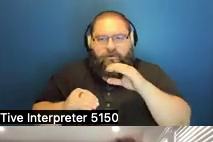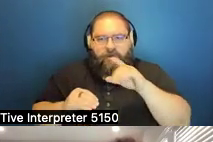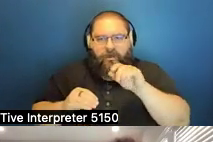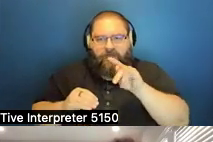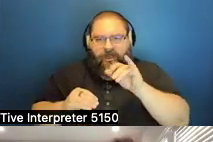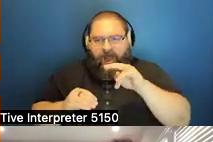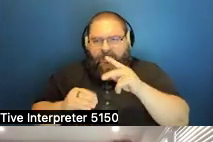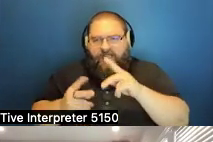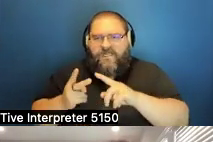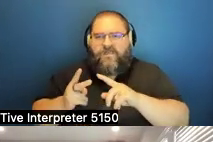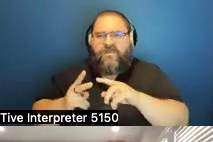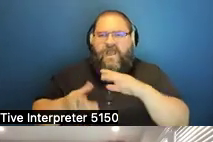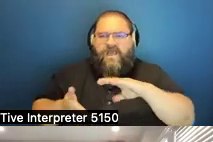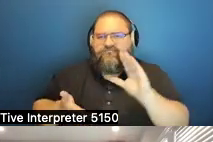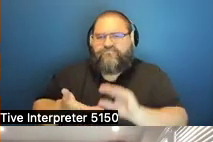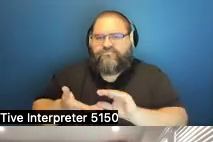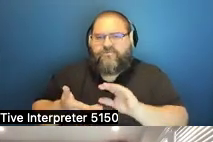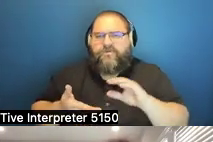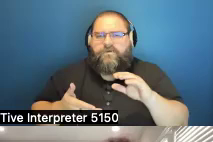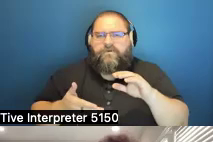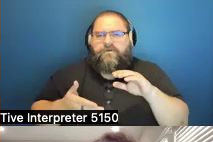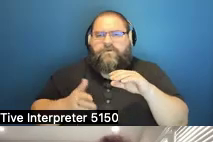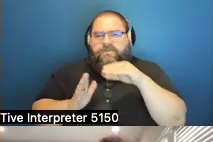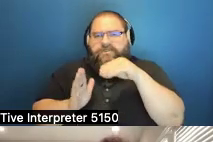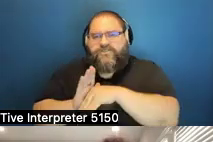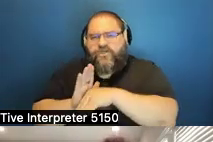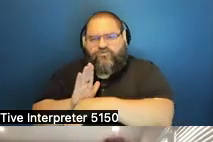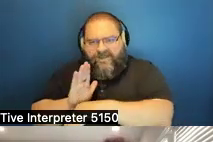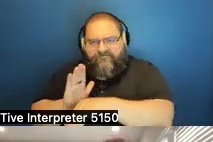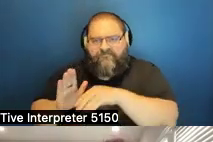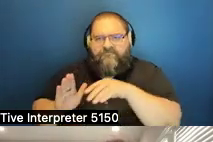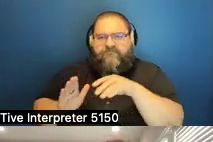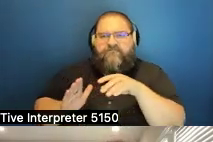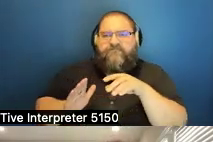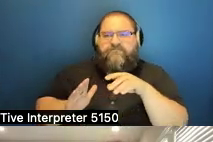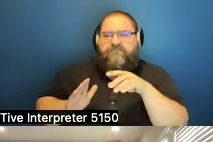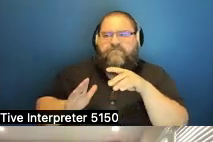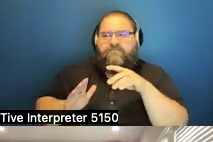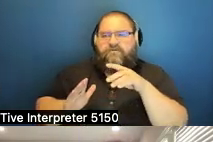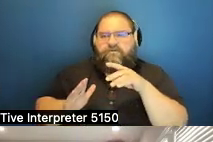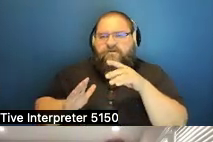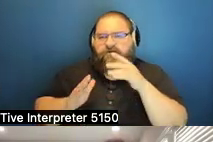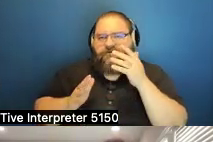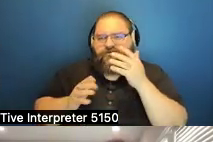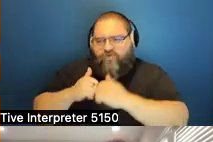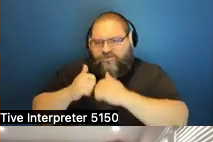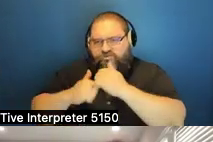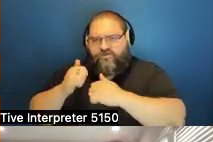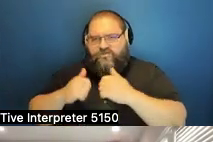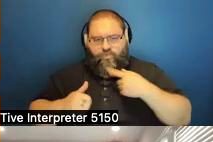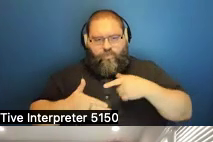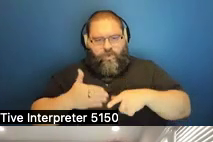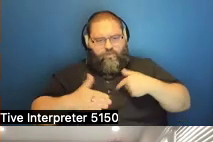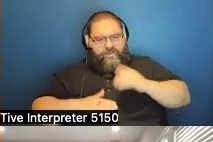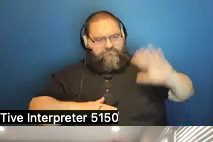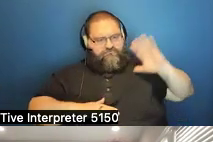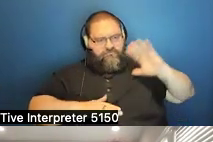incidence of degenerative beginning that we know 19:38:57 consider almost, um, almost normal.